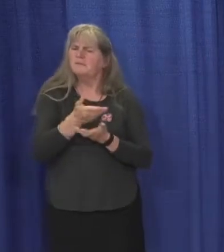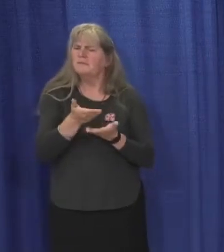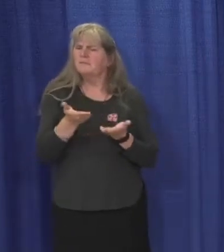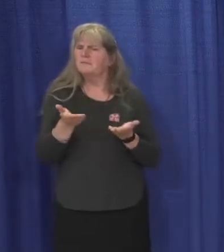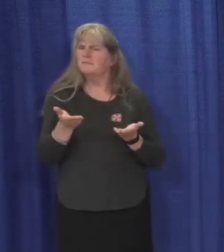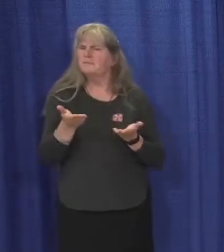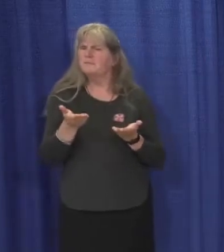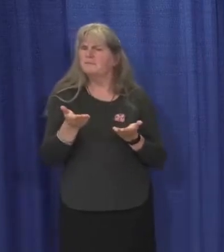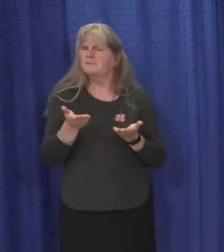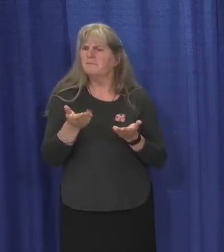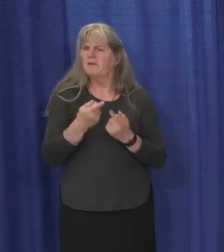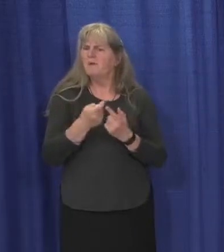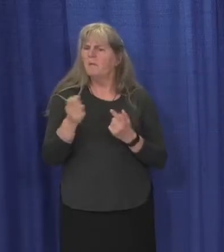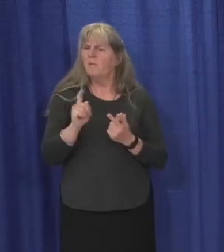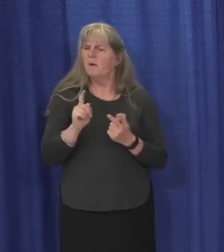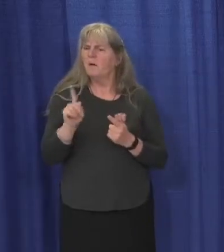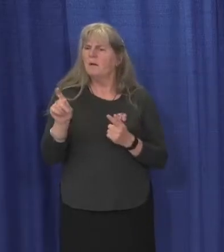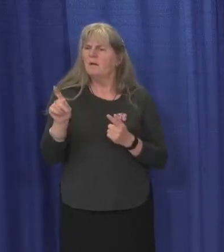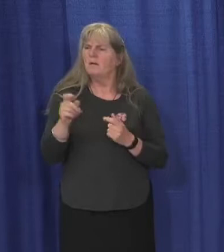be more specific about where